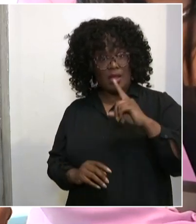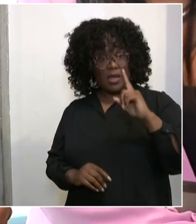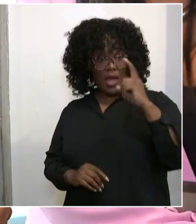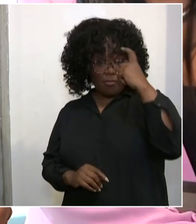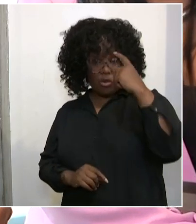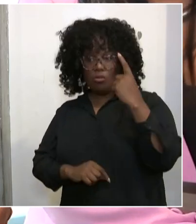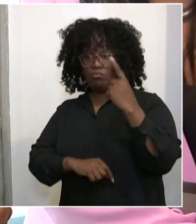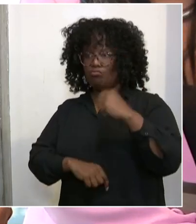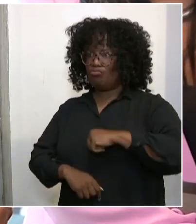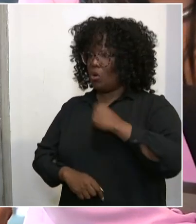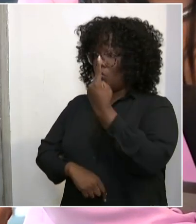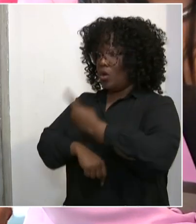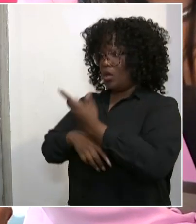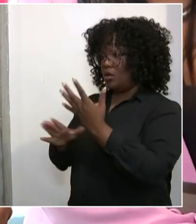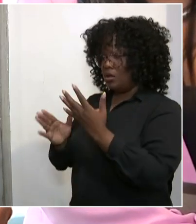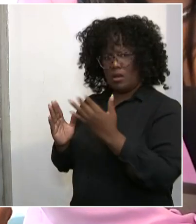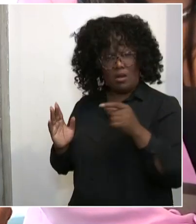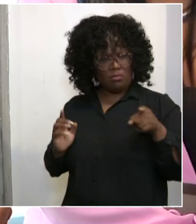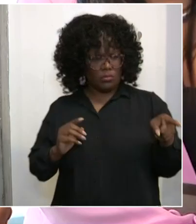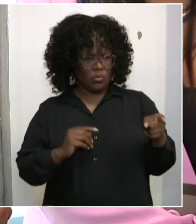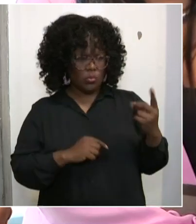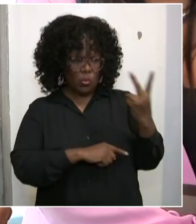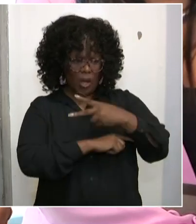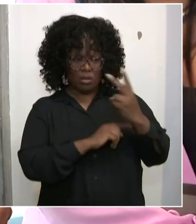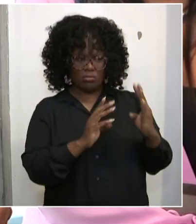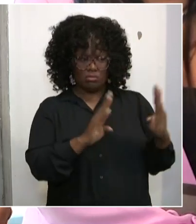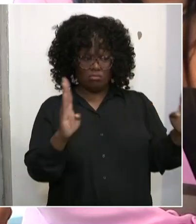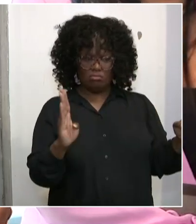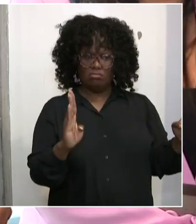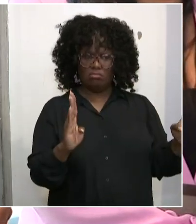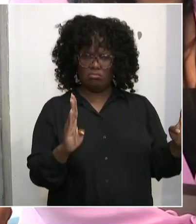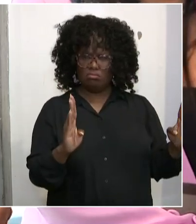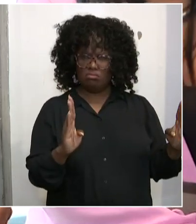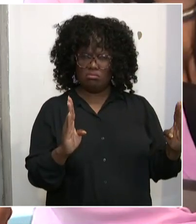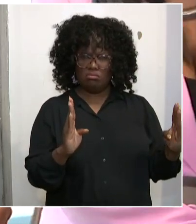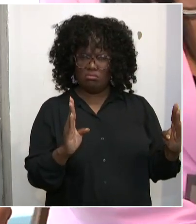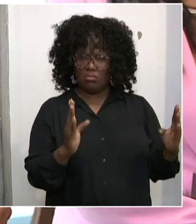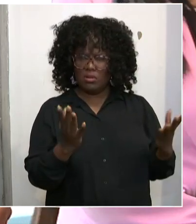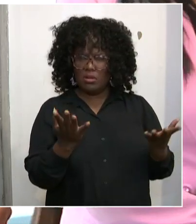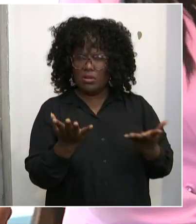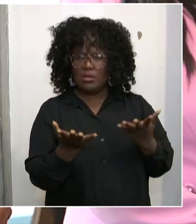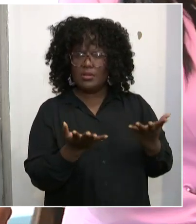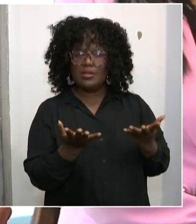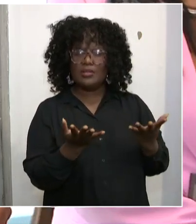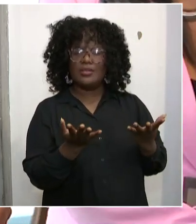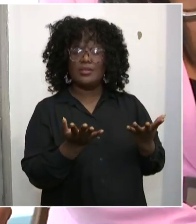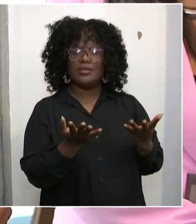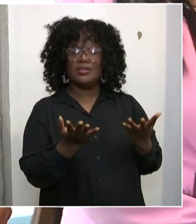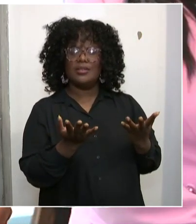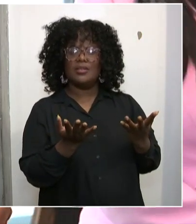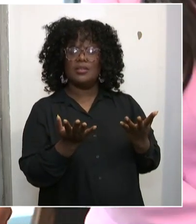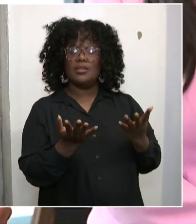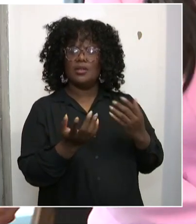but we're hearing though that this year it may be enclosed in a fence with security entrances, and I was wondering,